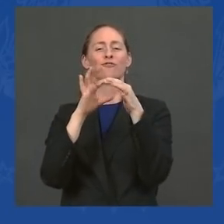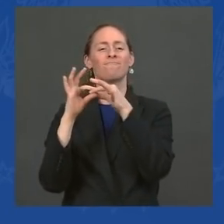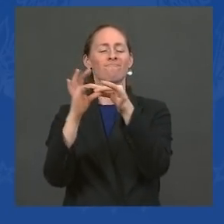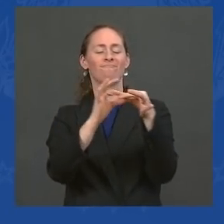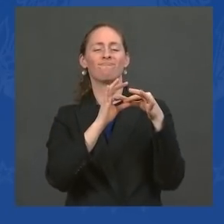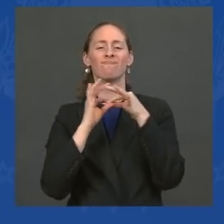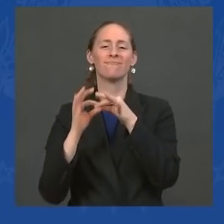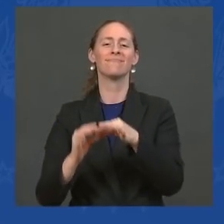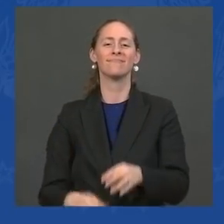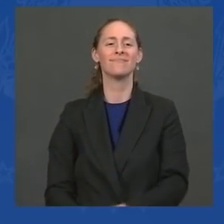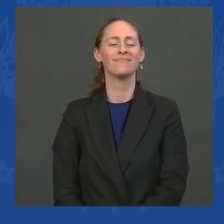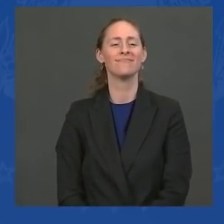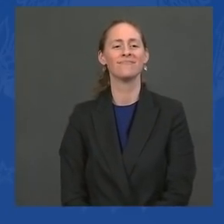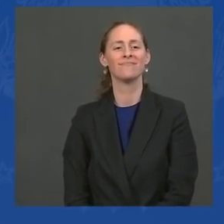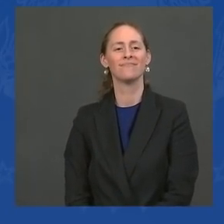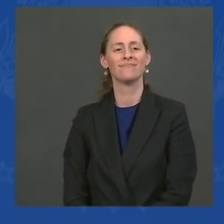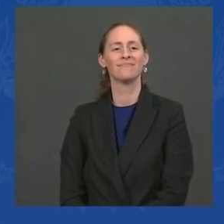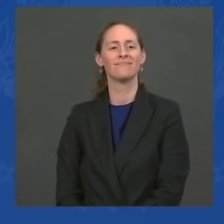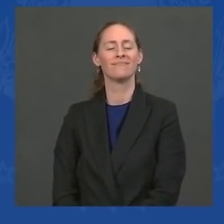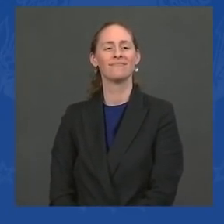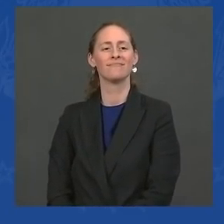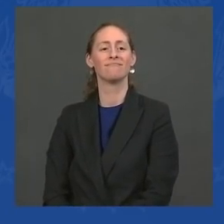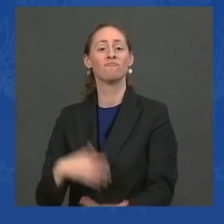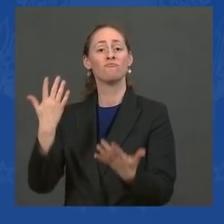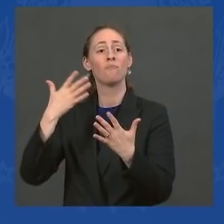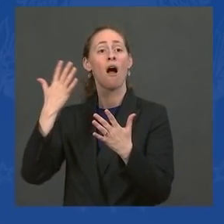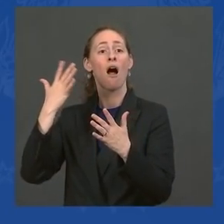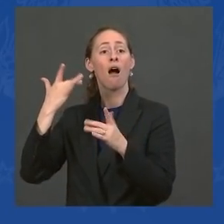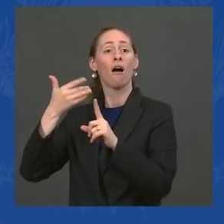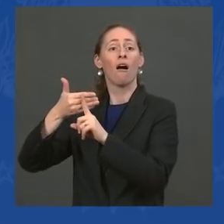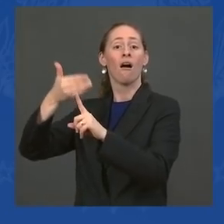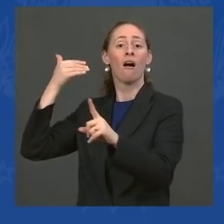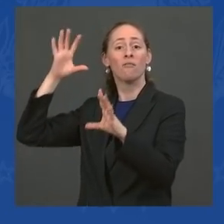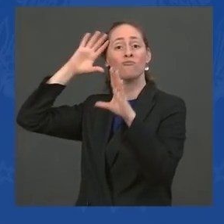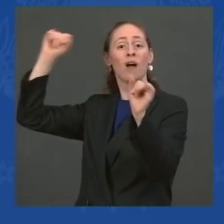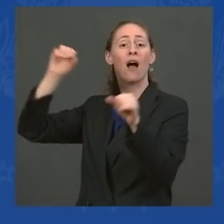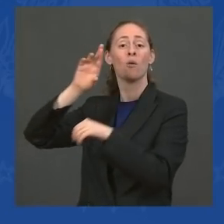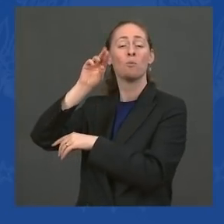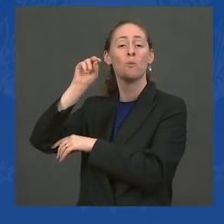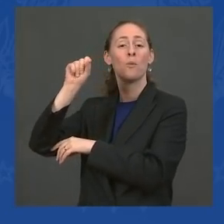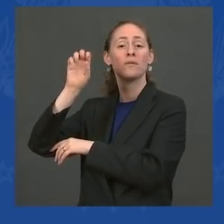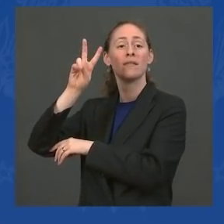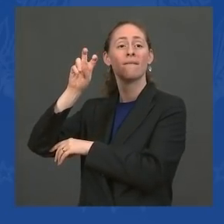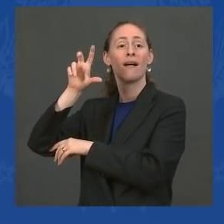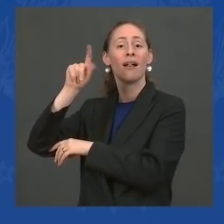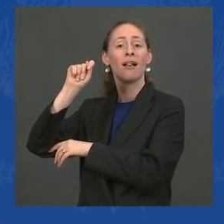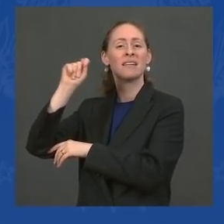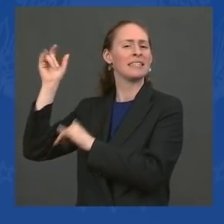have done, starting with Teddy Roosevelt. And I'm now going to sign these proclamations. And thank you, all.